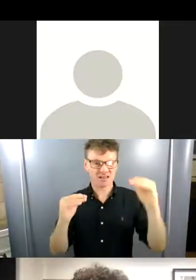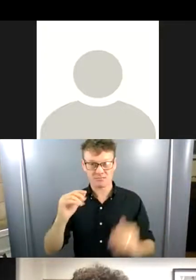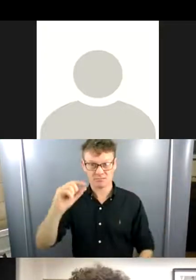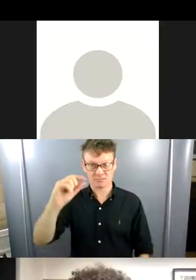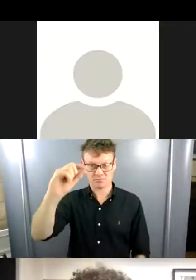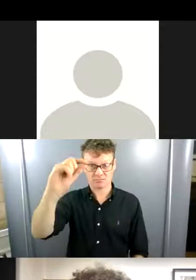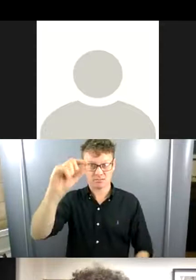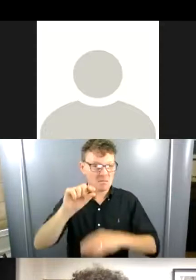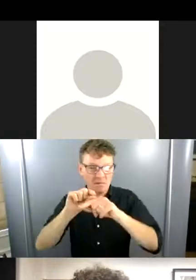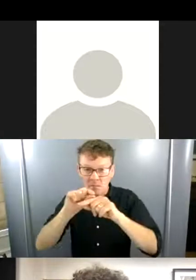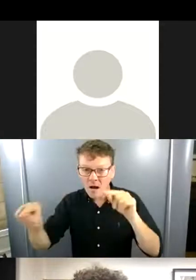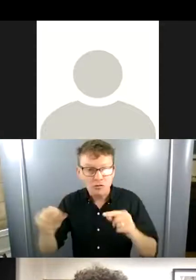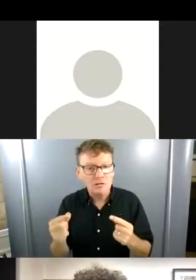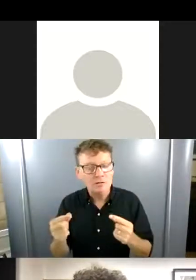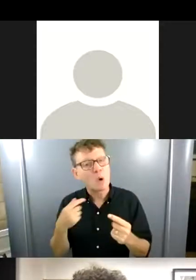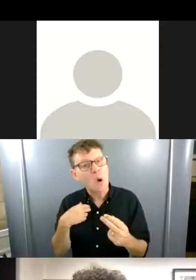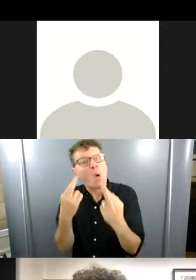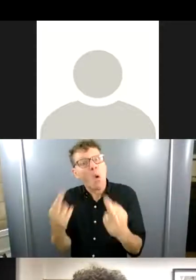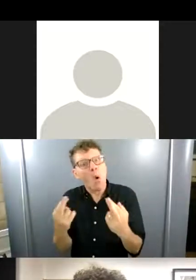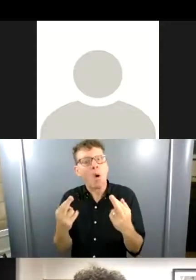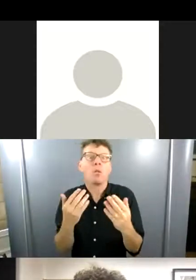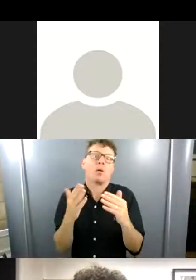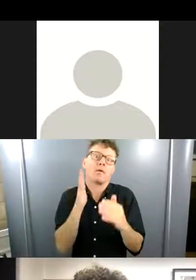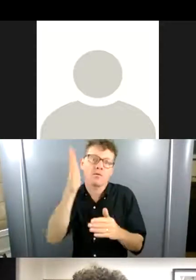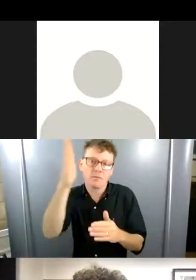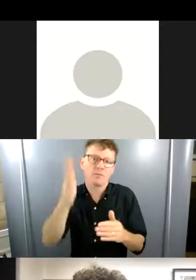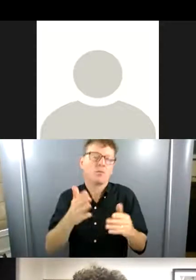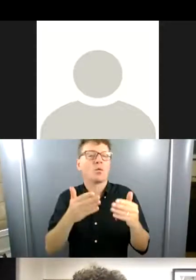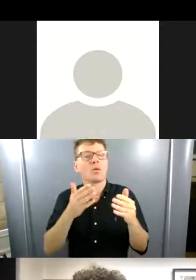so I’m hoping to expand the number of participants it's quite hard to get hearers involved because